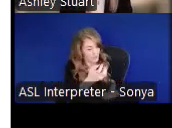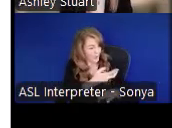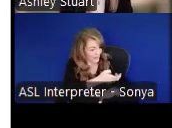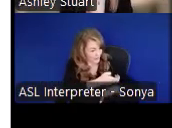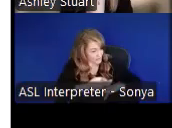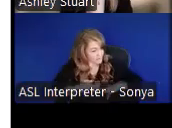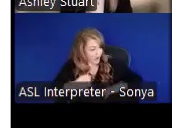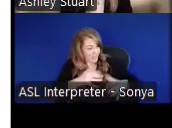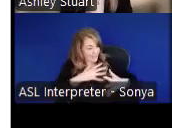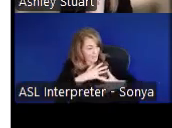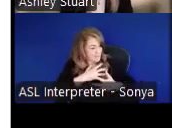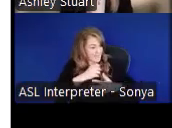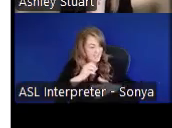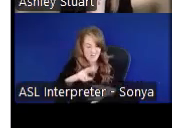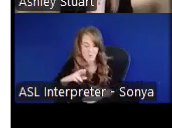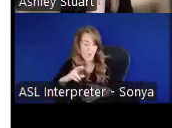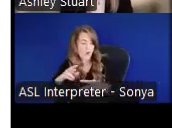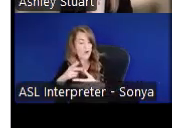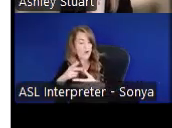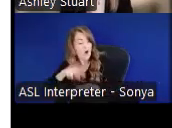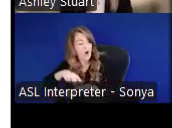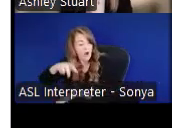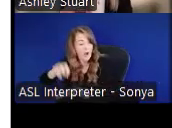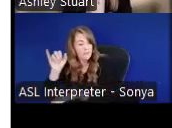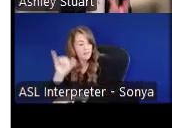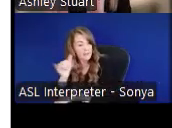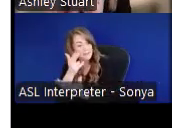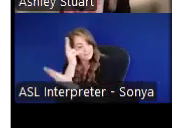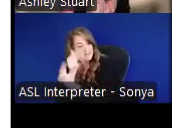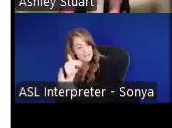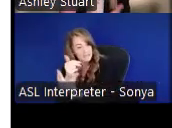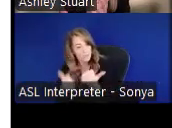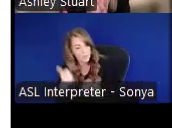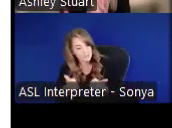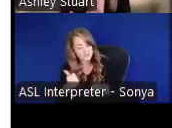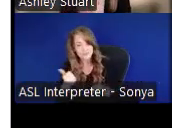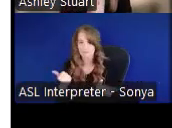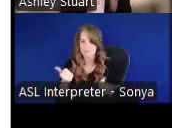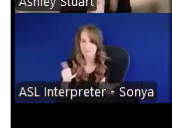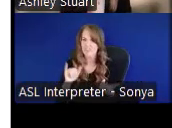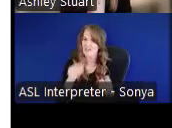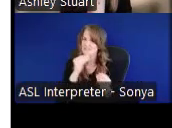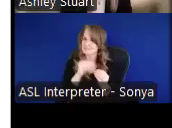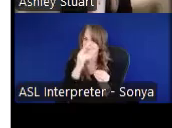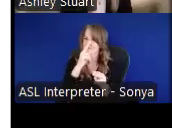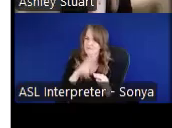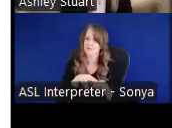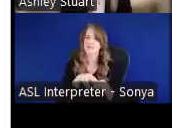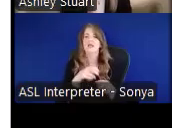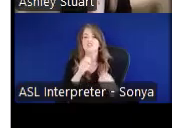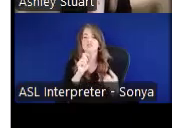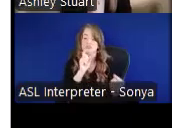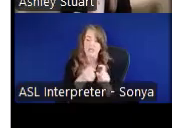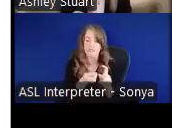the bath, versus saying, Go, get in the bath, right? And so just making those subtle changes can help with transitions,